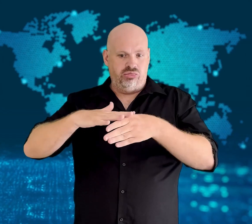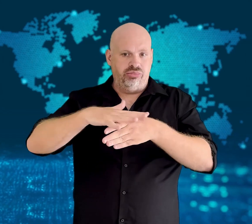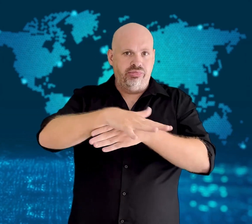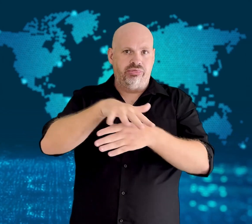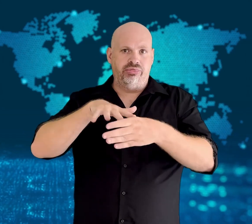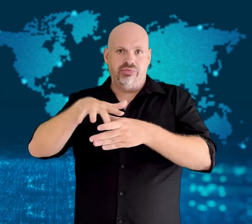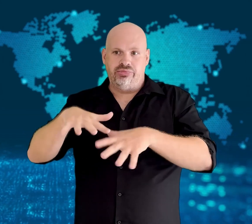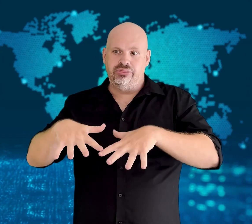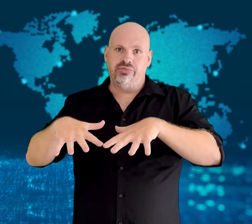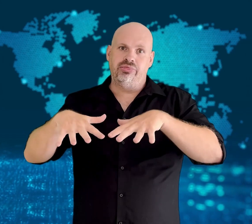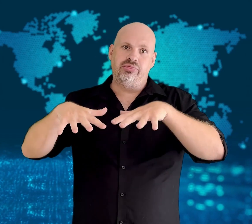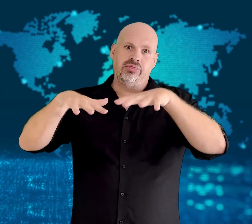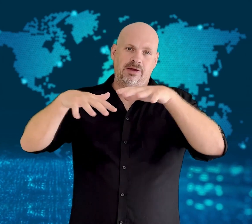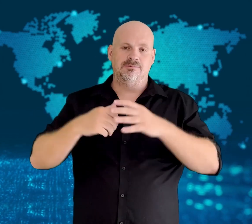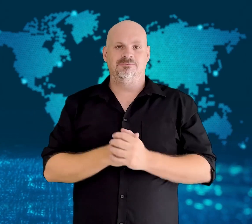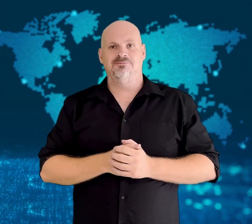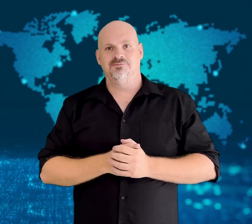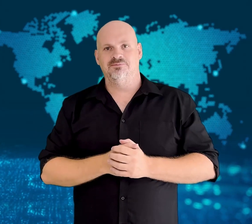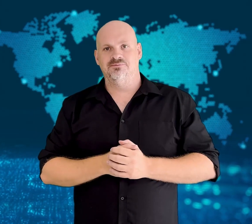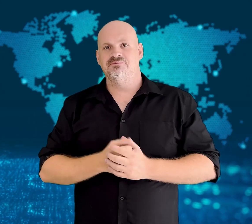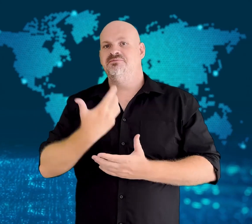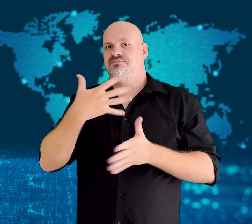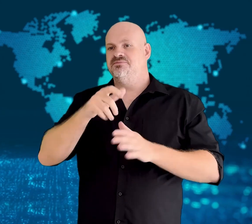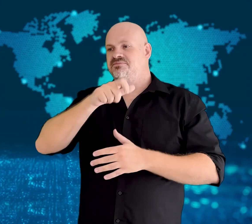the man-made lakes to overflow.